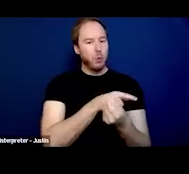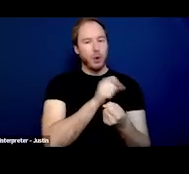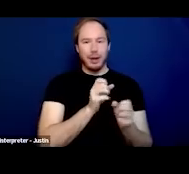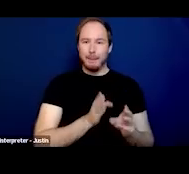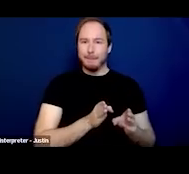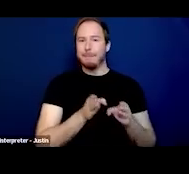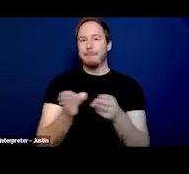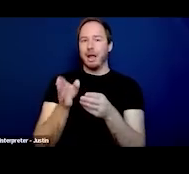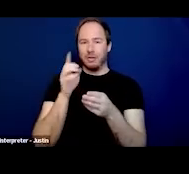Next slide, please.